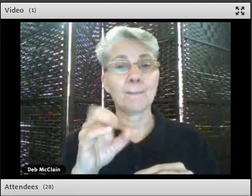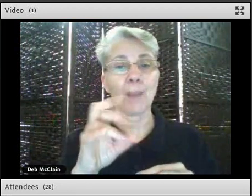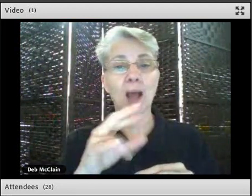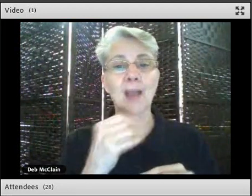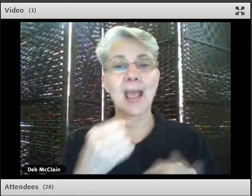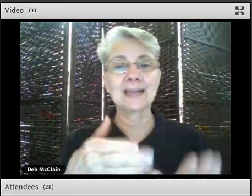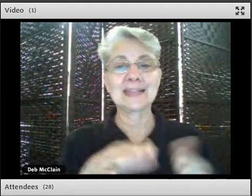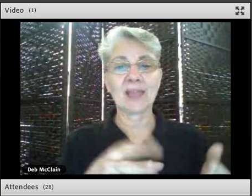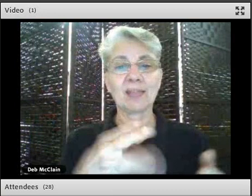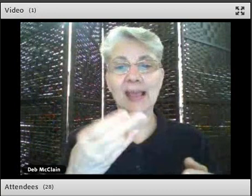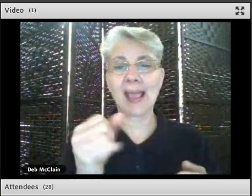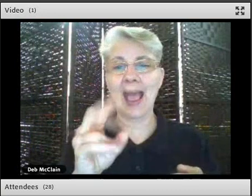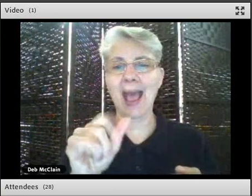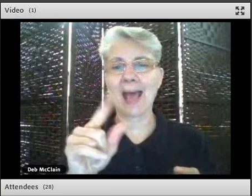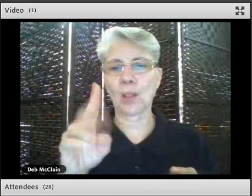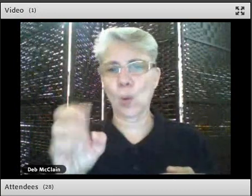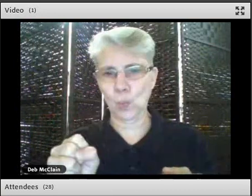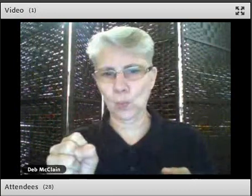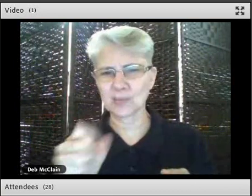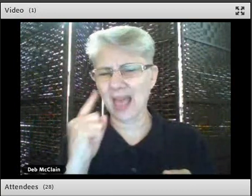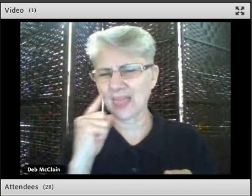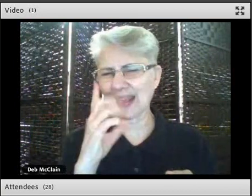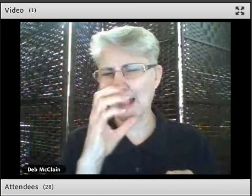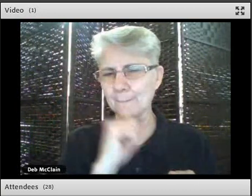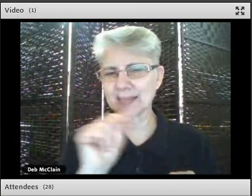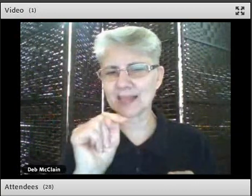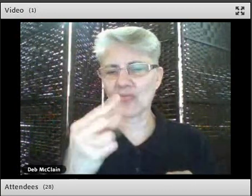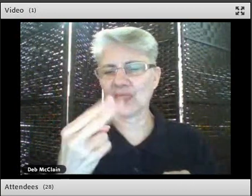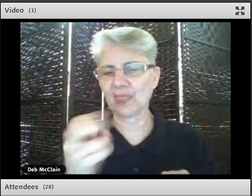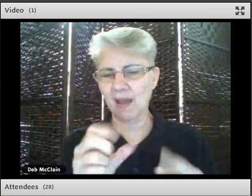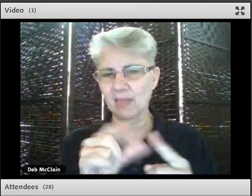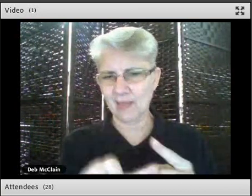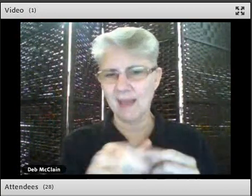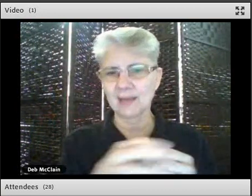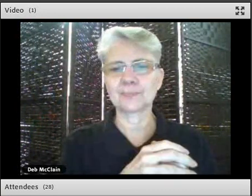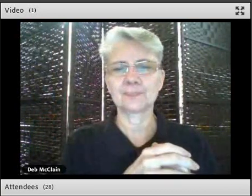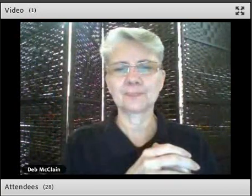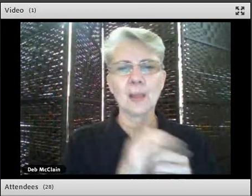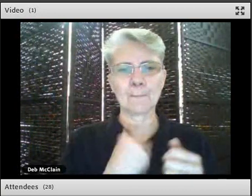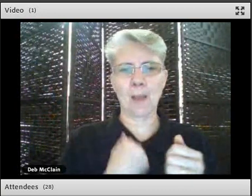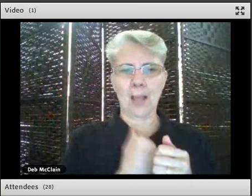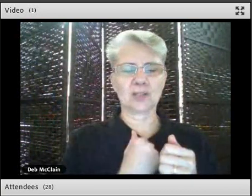So, we can identify the sequel and the sequel to. This is really helpful